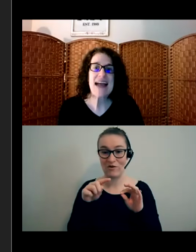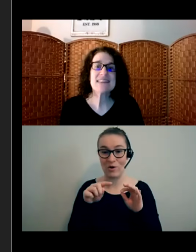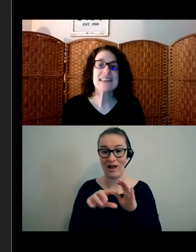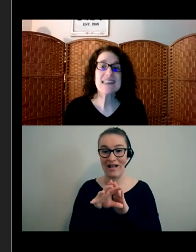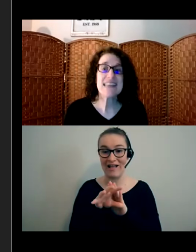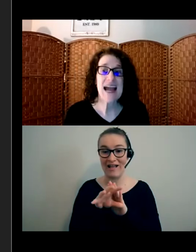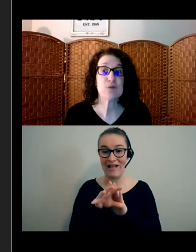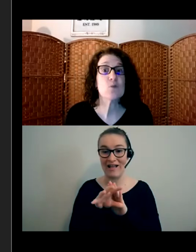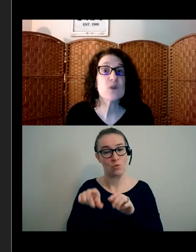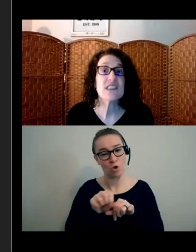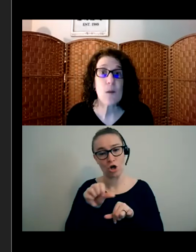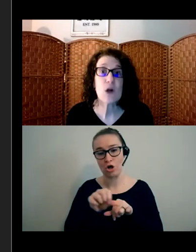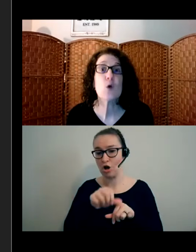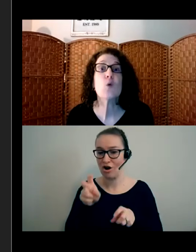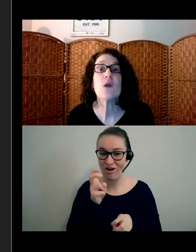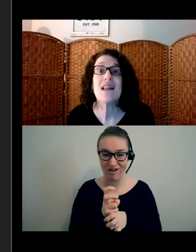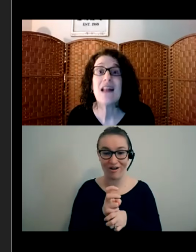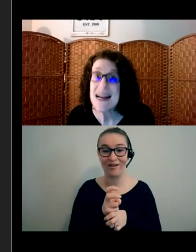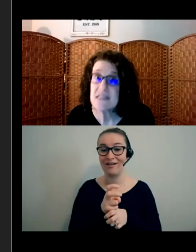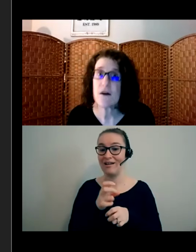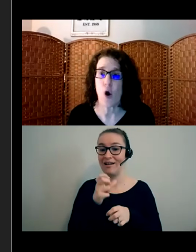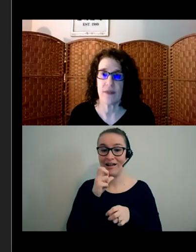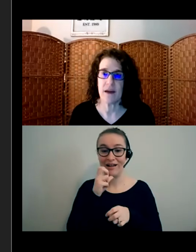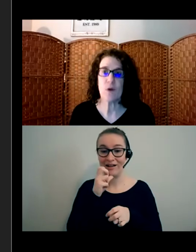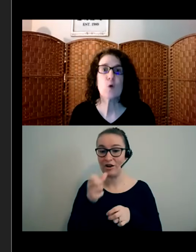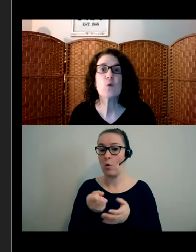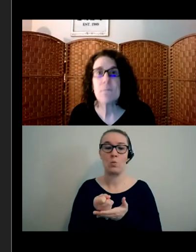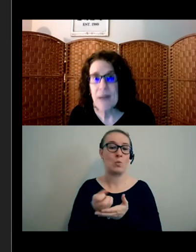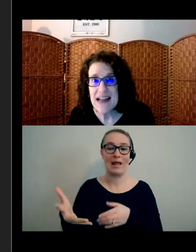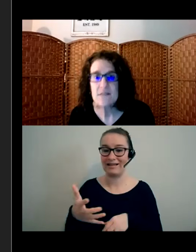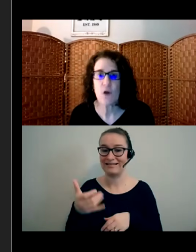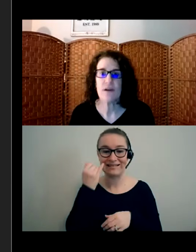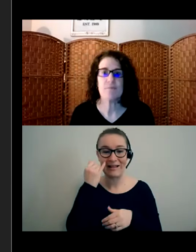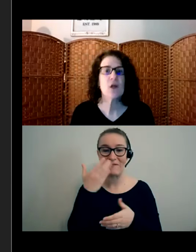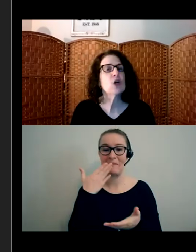And test captions with someone who relies on them, who depends on them.